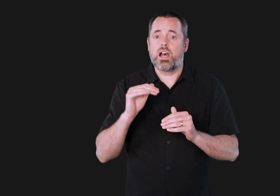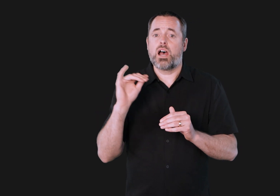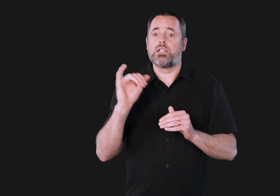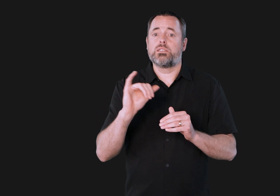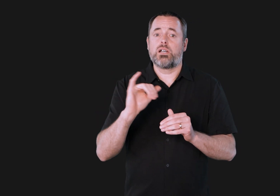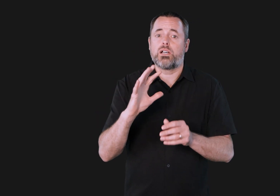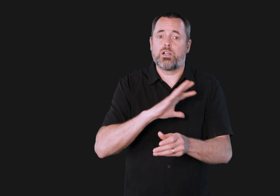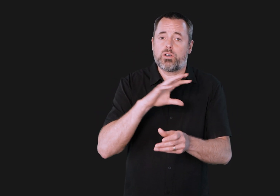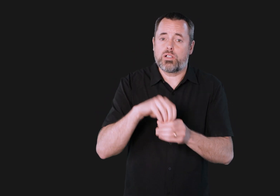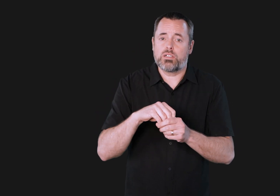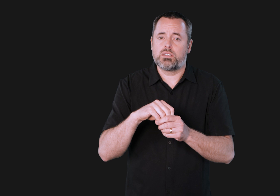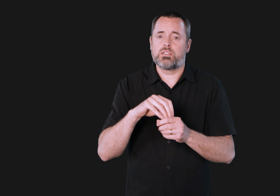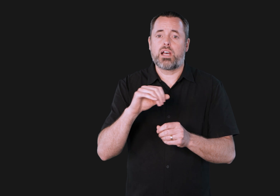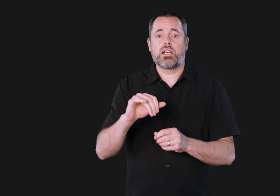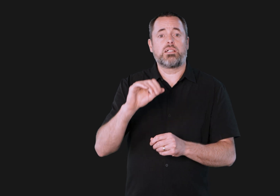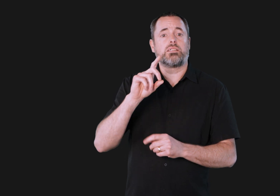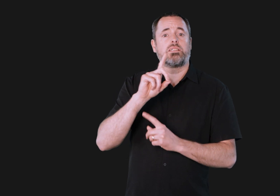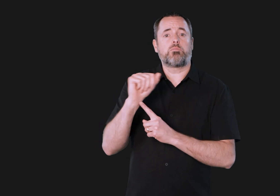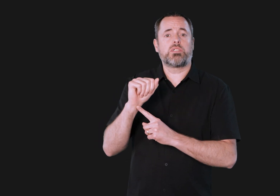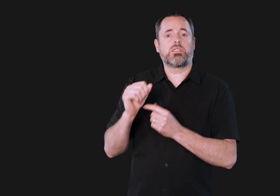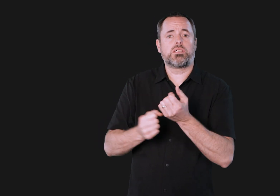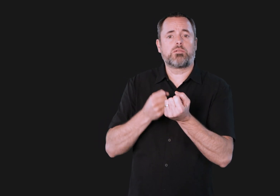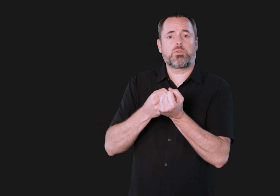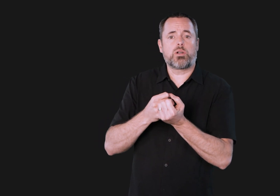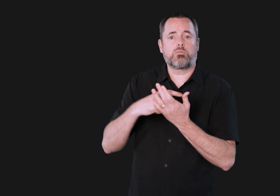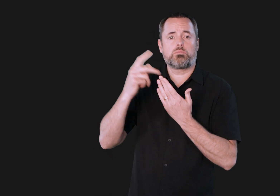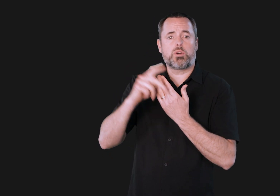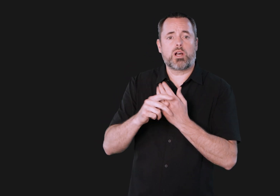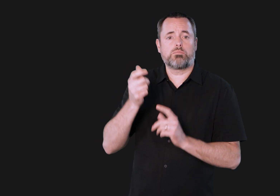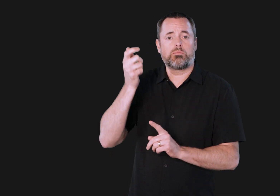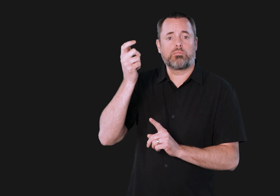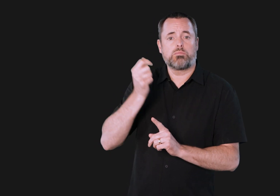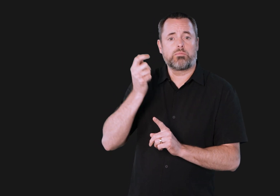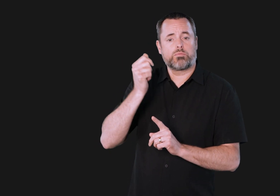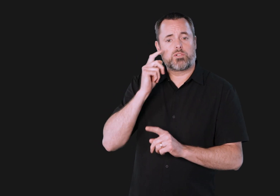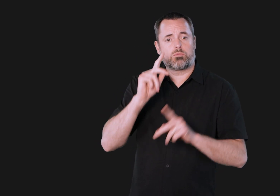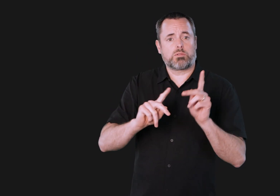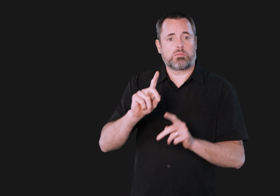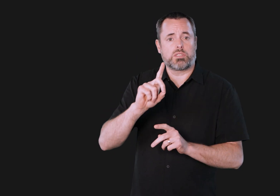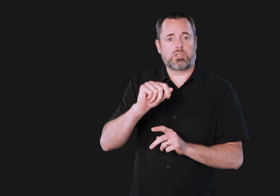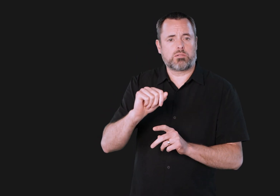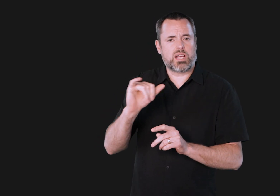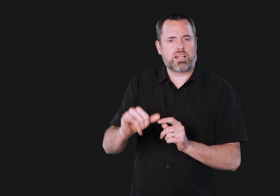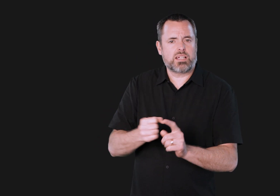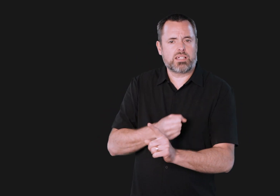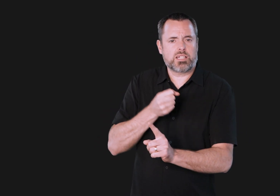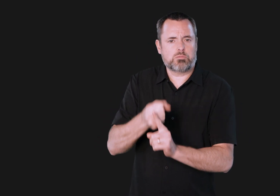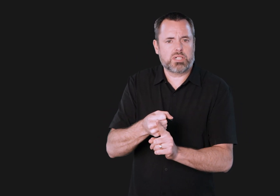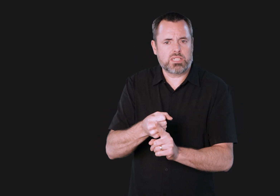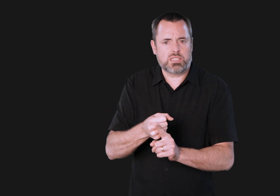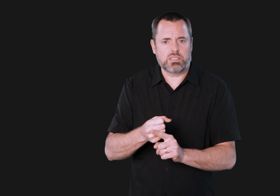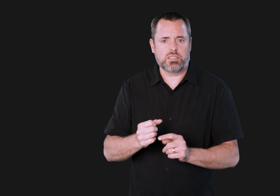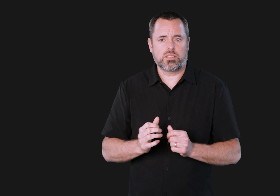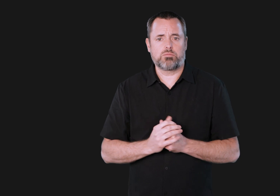It could also include the impact of disability support programs on people with disabilities.